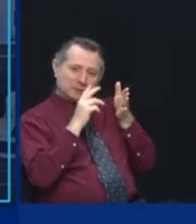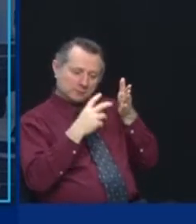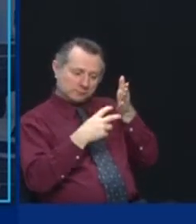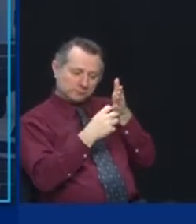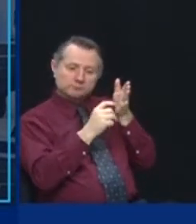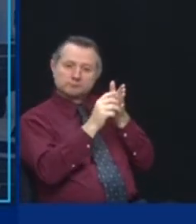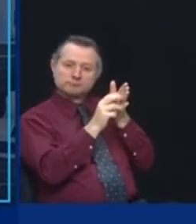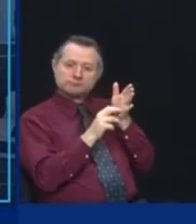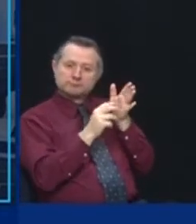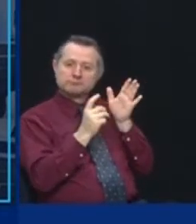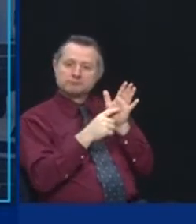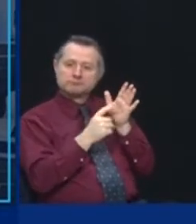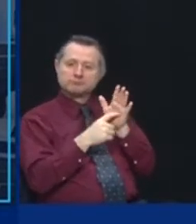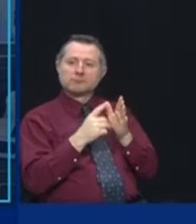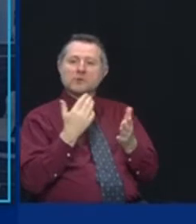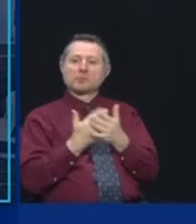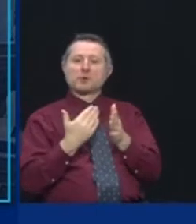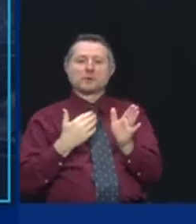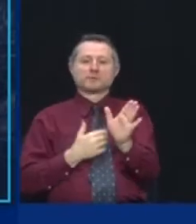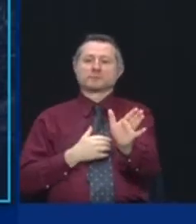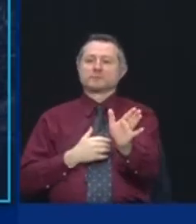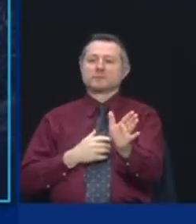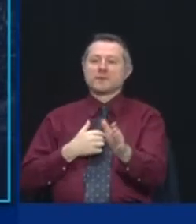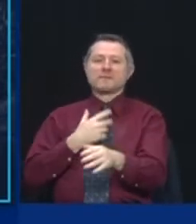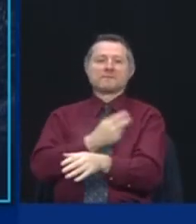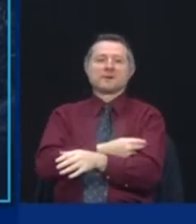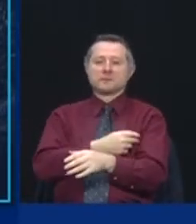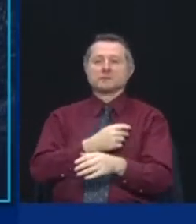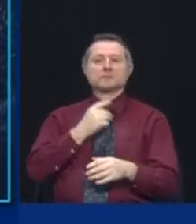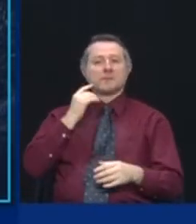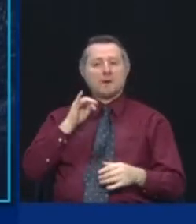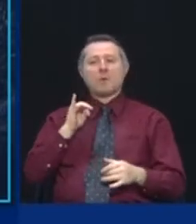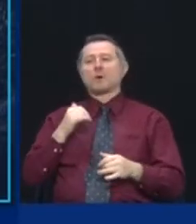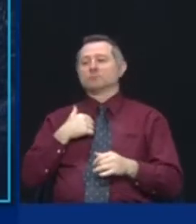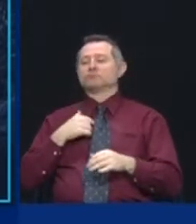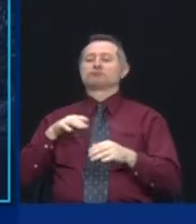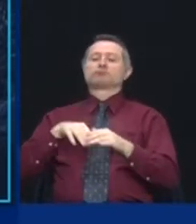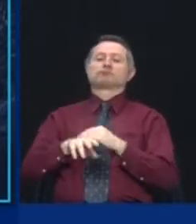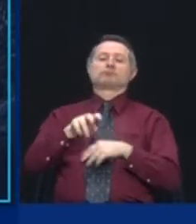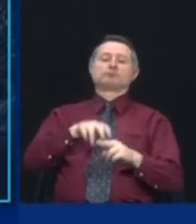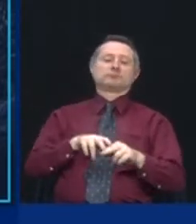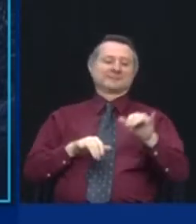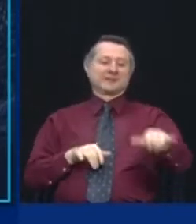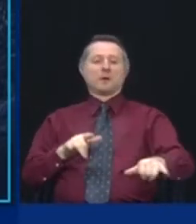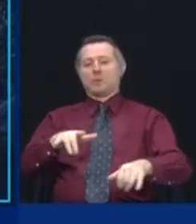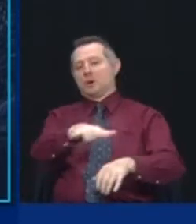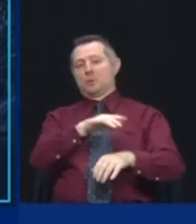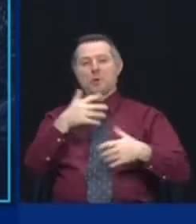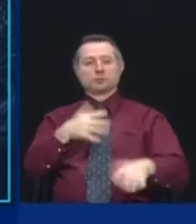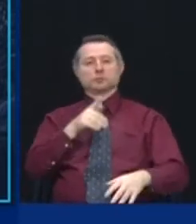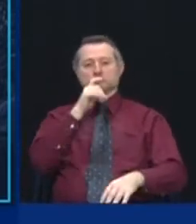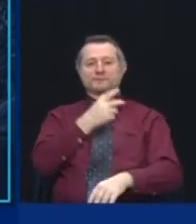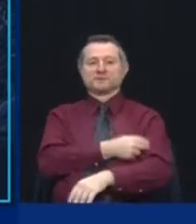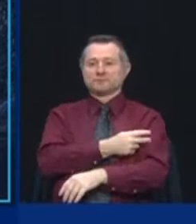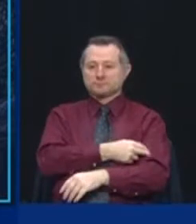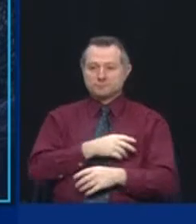BUT IF YOU'RE VACCINATED, YOU HAVE THE EXCELSIOR PASS, PROOF OF VACCINATION. AND THAT WILL DETERMINE WHERE